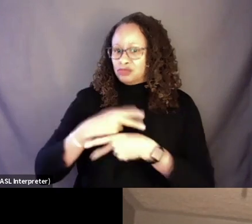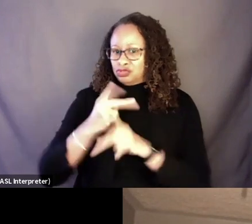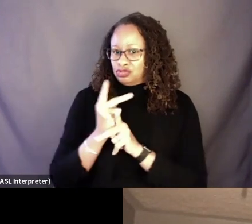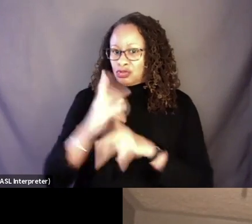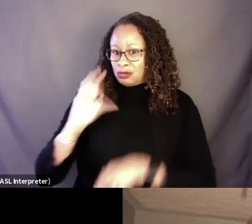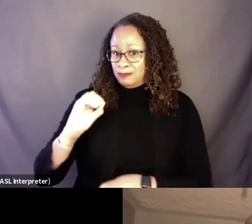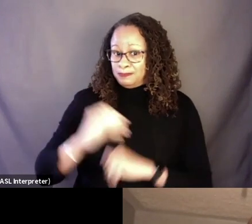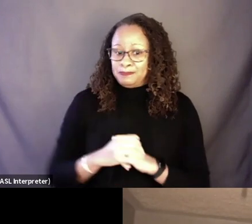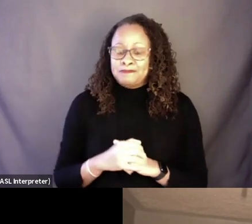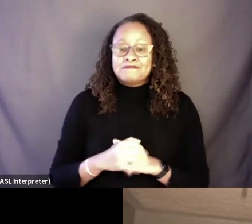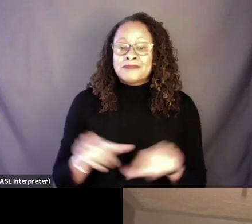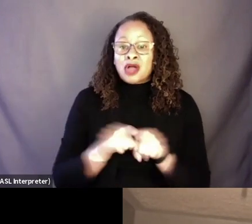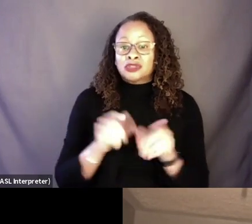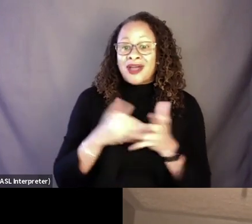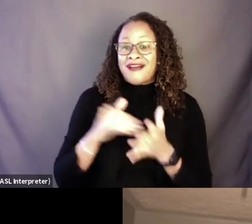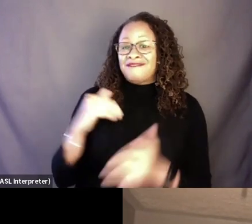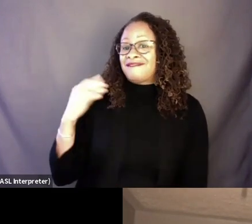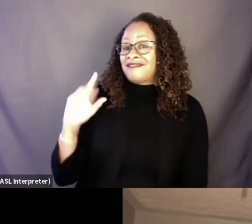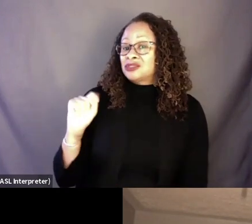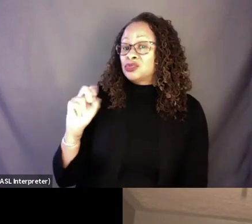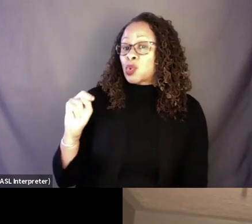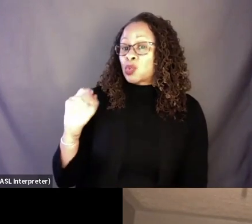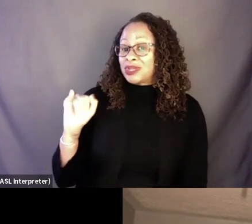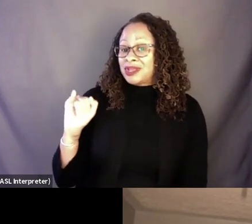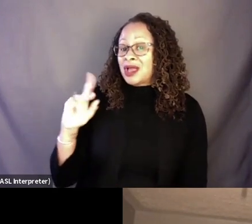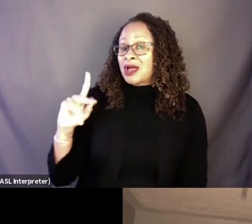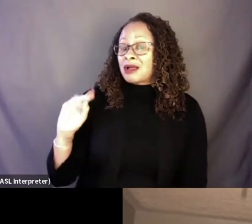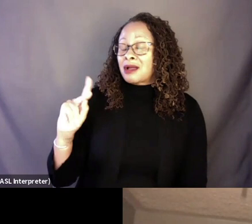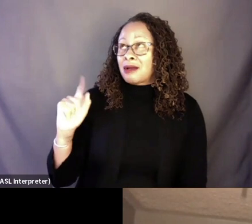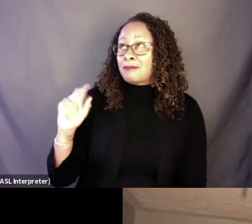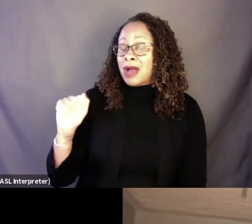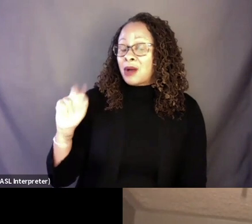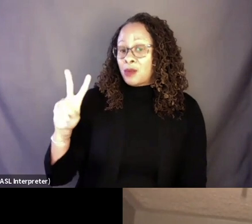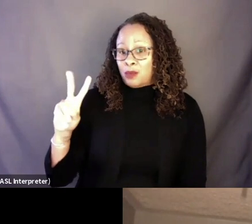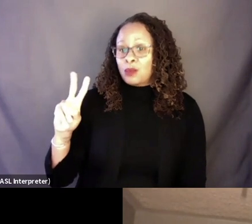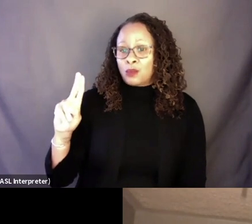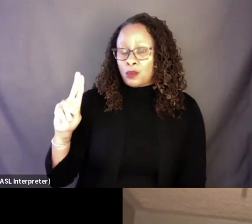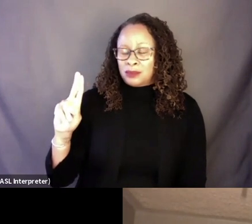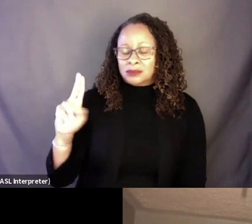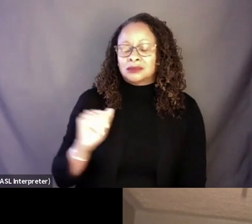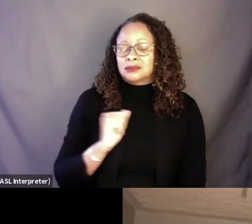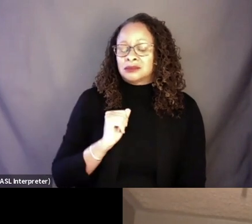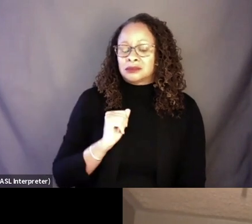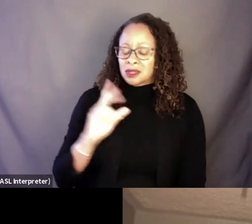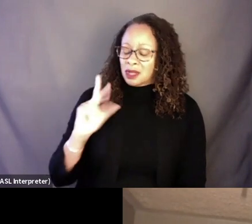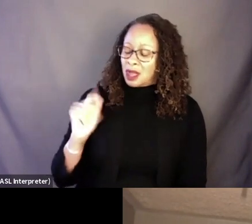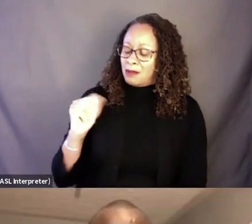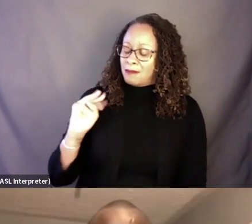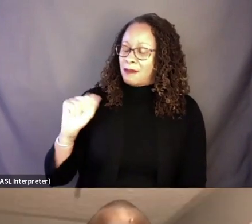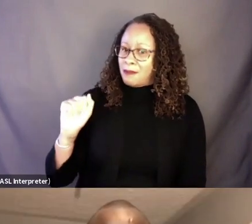We also have Toni Kamau, the producer. She's a factual producer and founder of We are not the Machine,